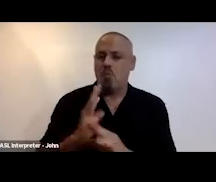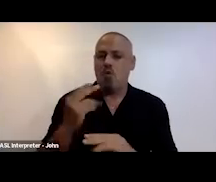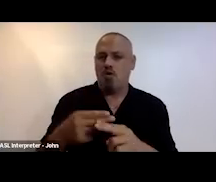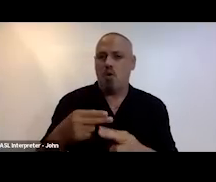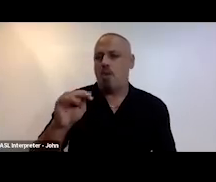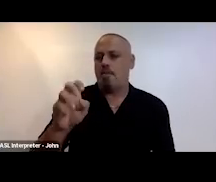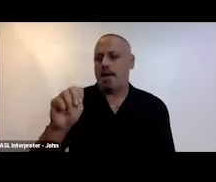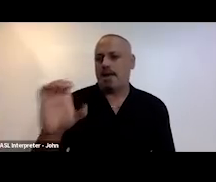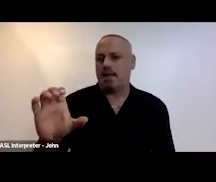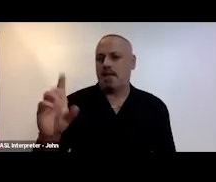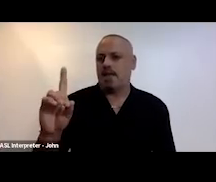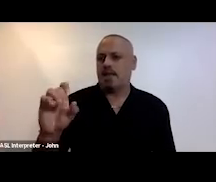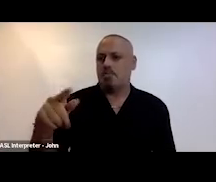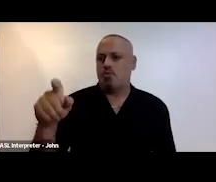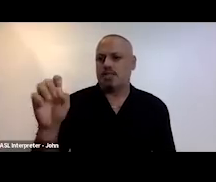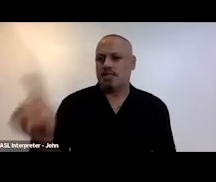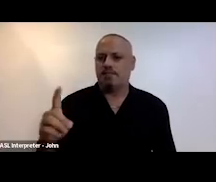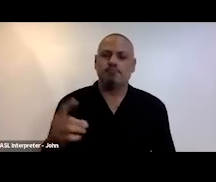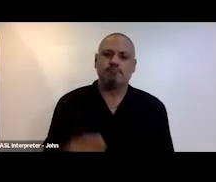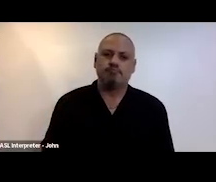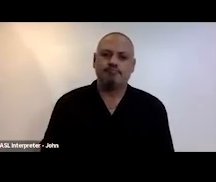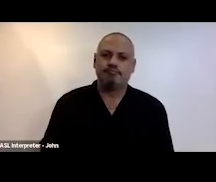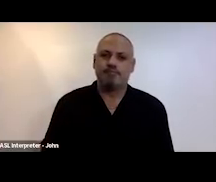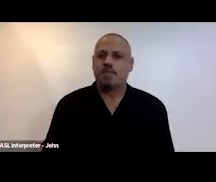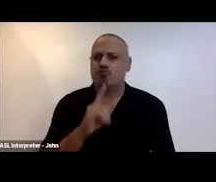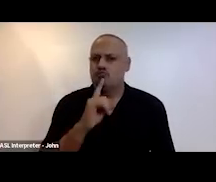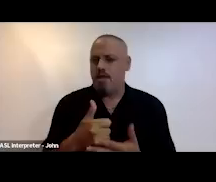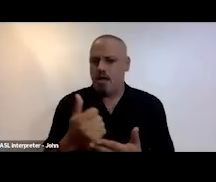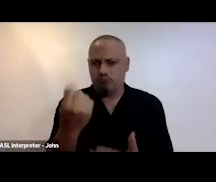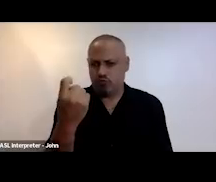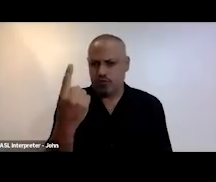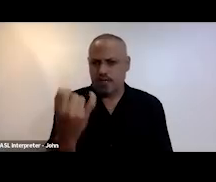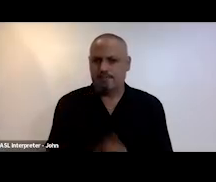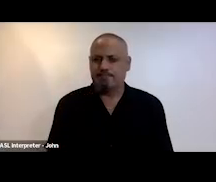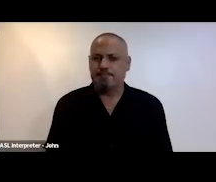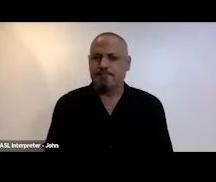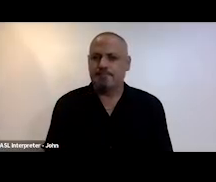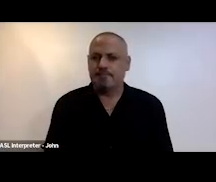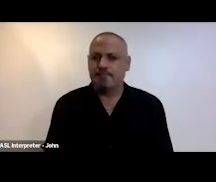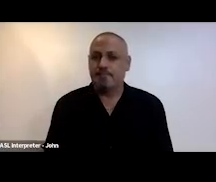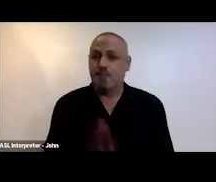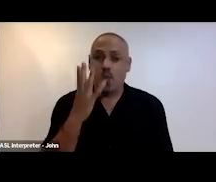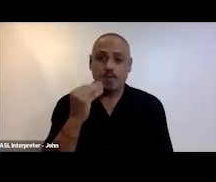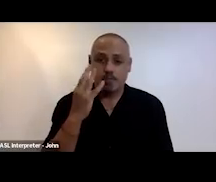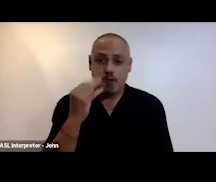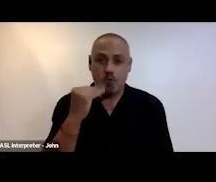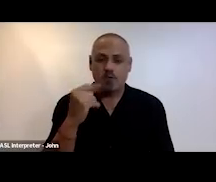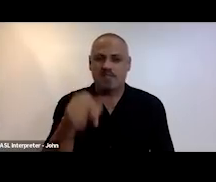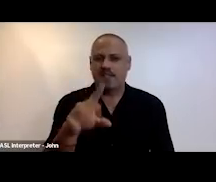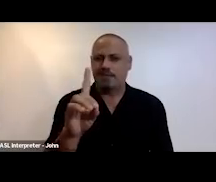and that name is really helpful and understanding actually what the experience of this disorder is like